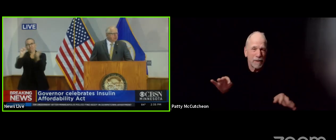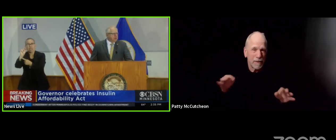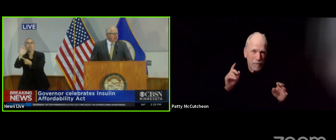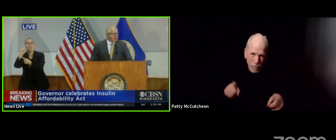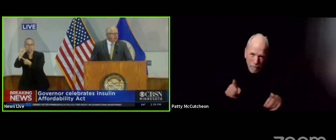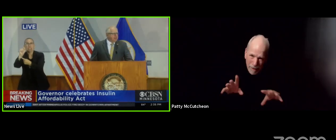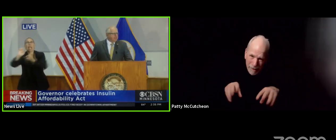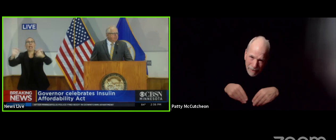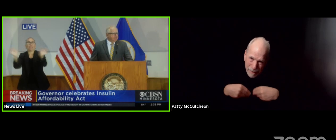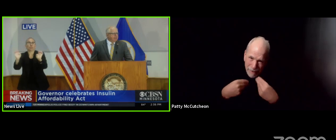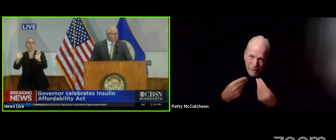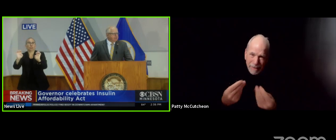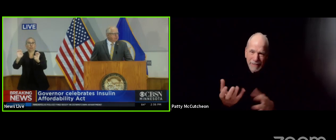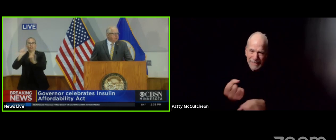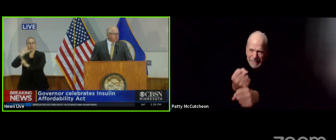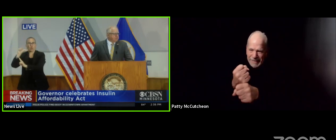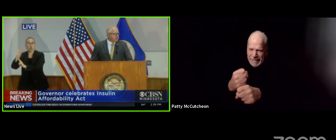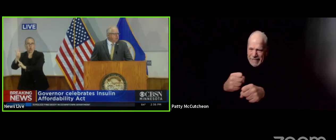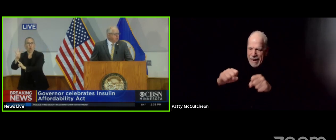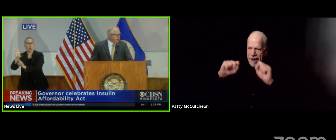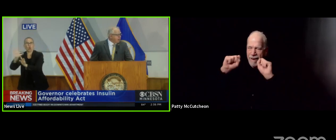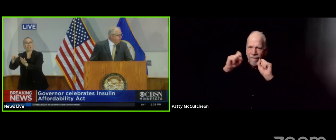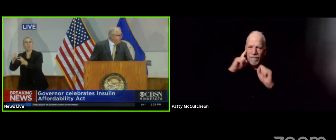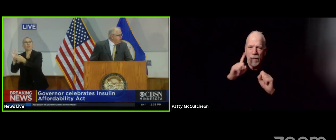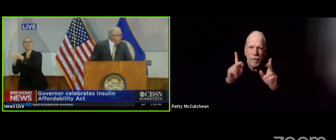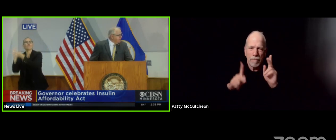AND FAMILIES, AND ESPECIALLY IF THEY'RE EVEN RARER THAN